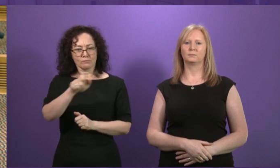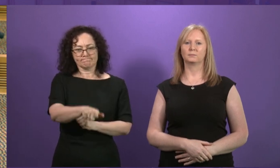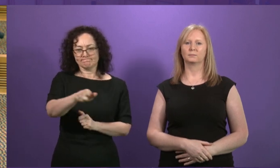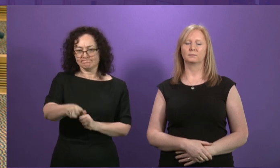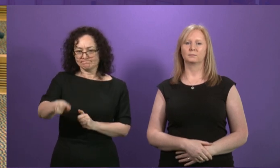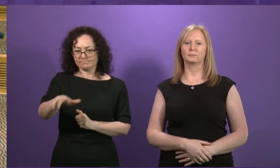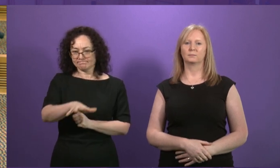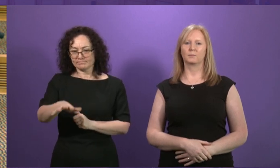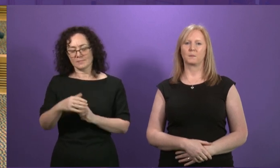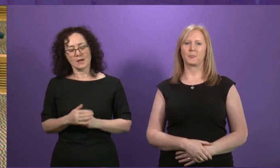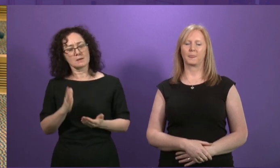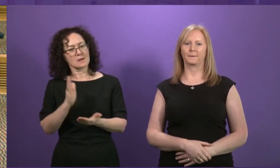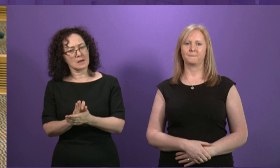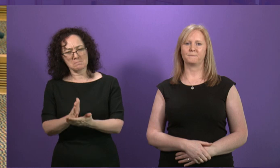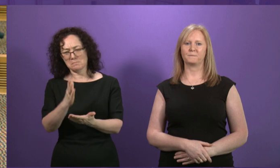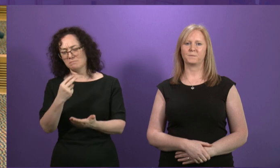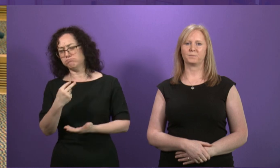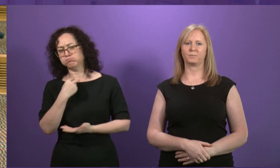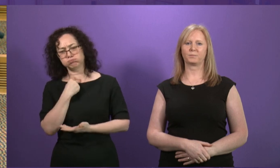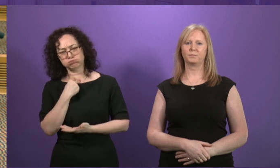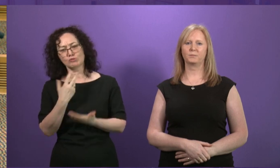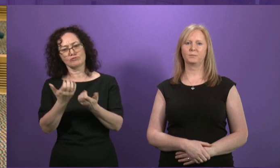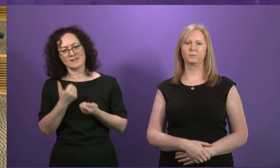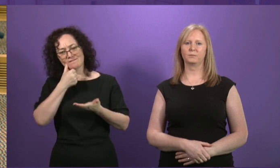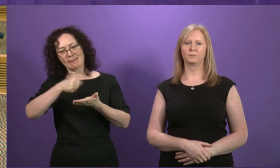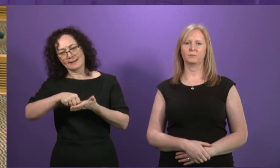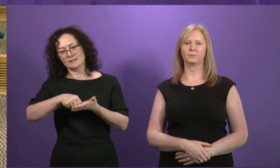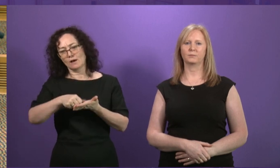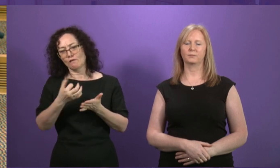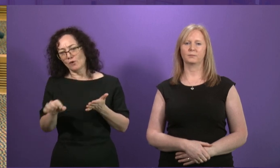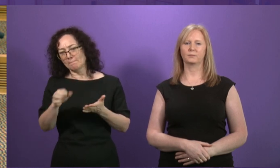I was extremely disappointed to receive a letter from Gemini Rail yesterday that confirmed